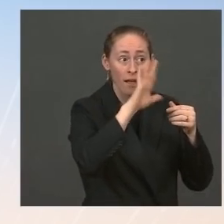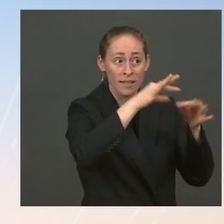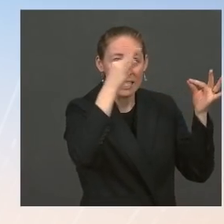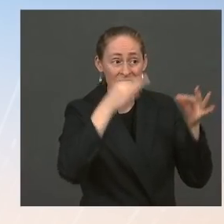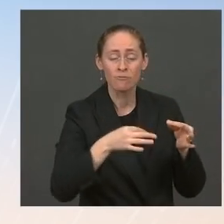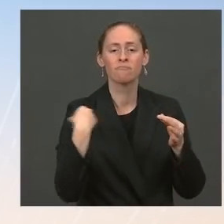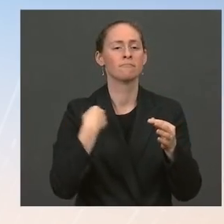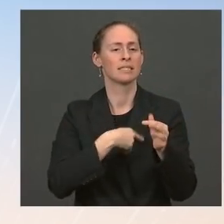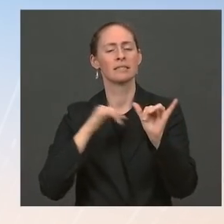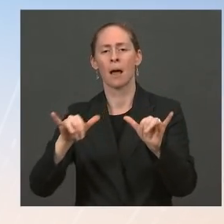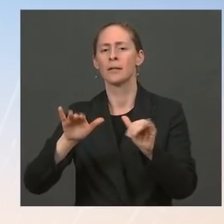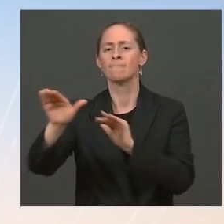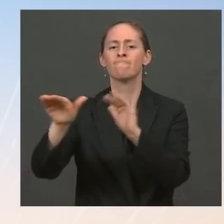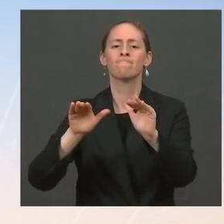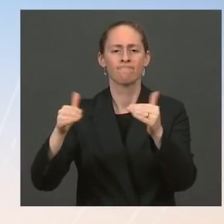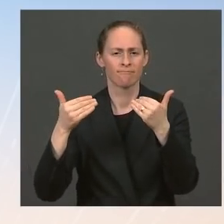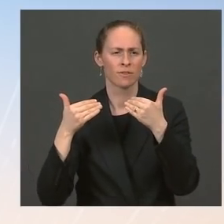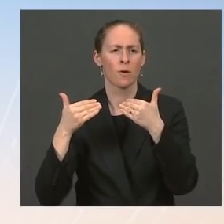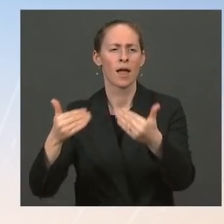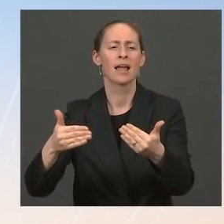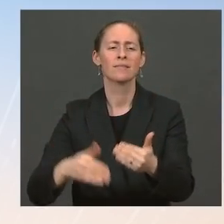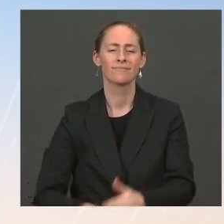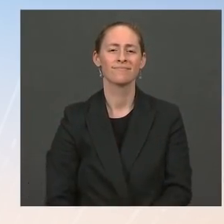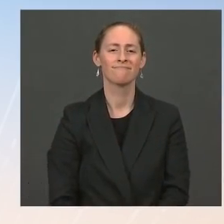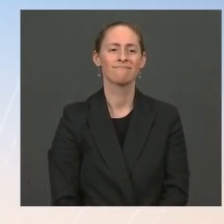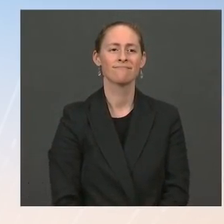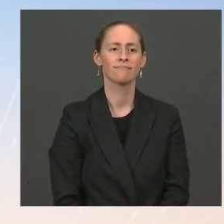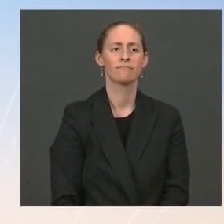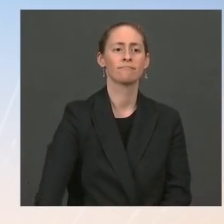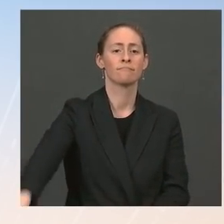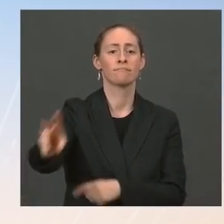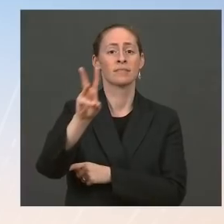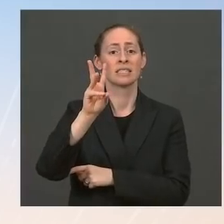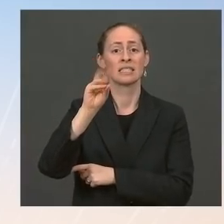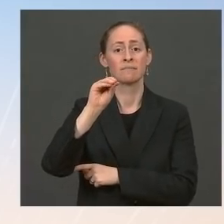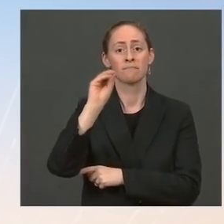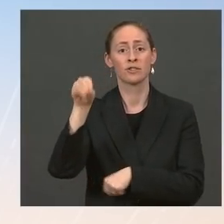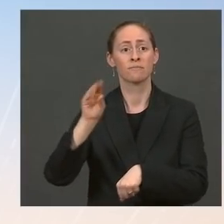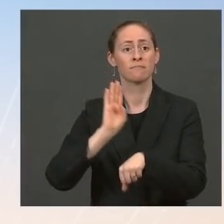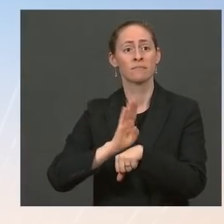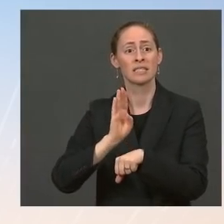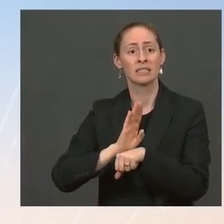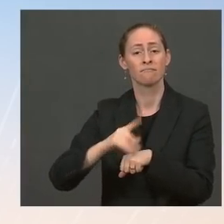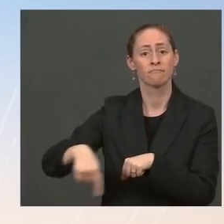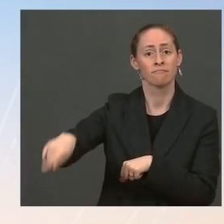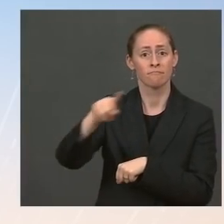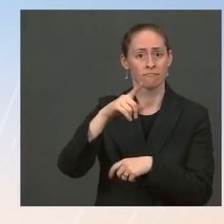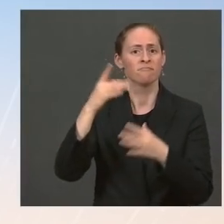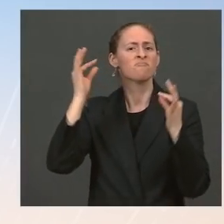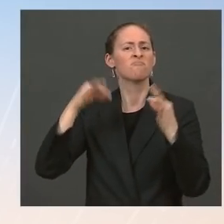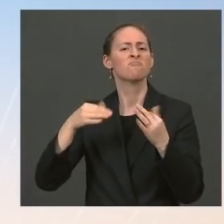showed that 60 percent of businesses are moving forward with measures that keep their workplaces safe. They're essentially implementing components